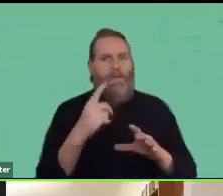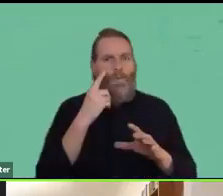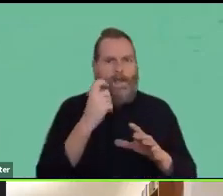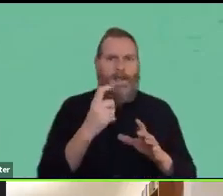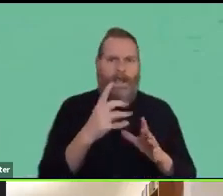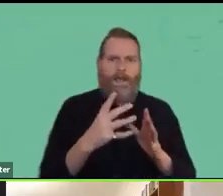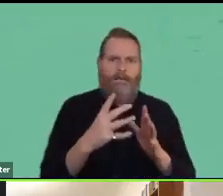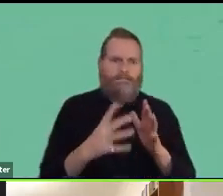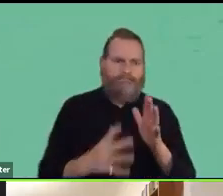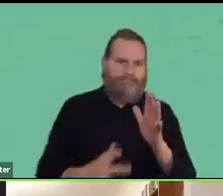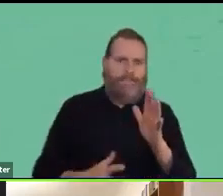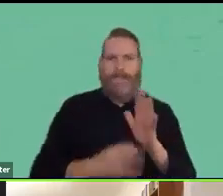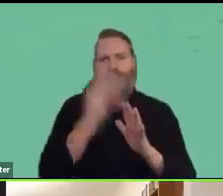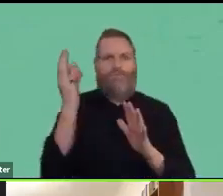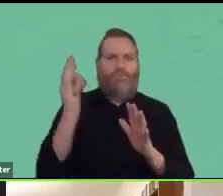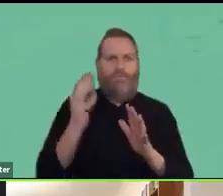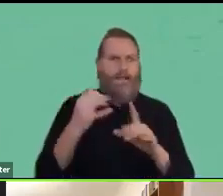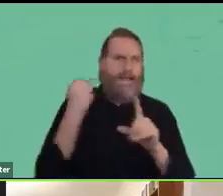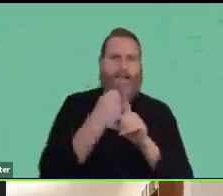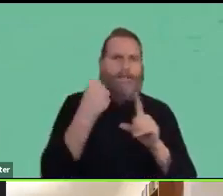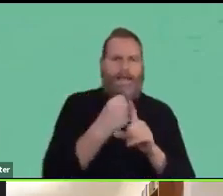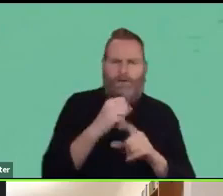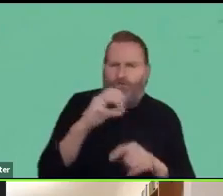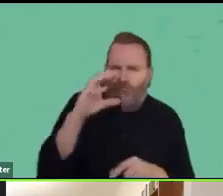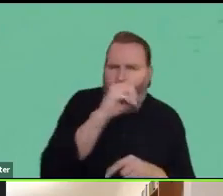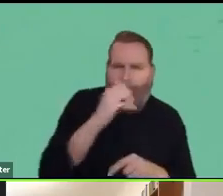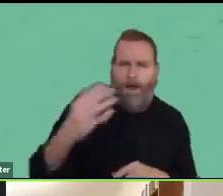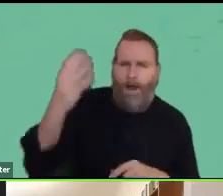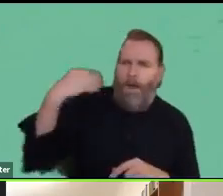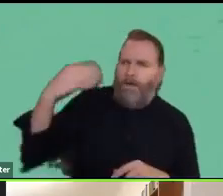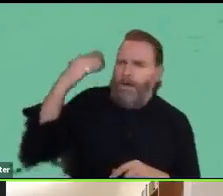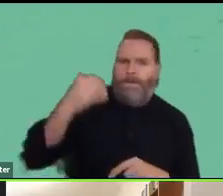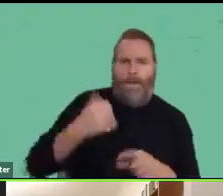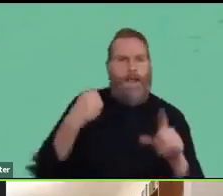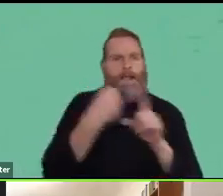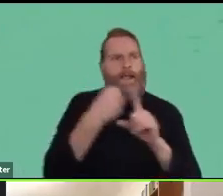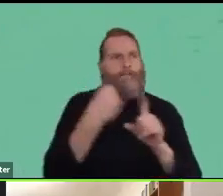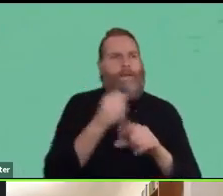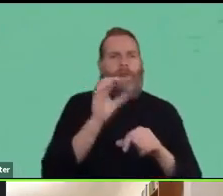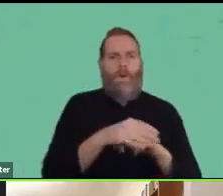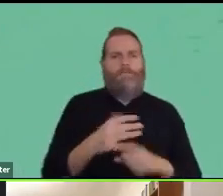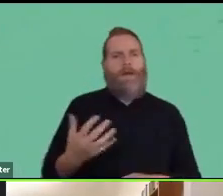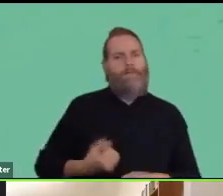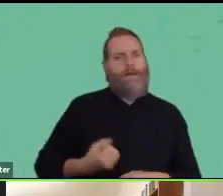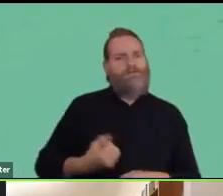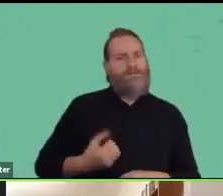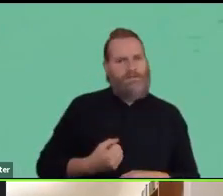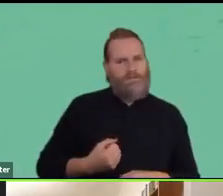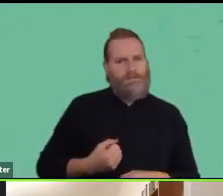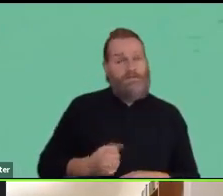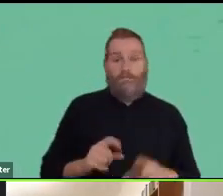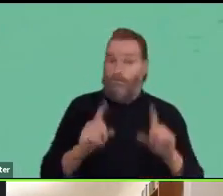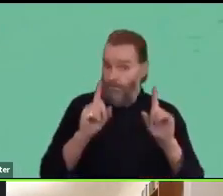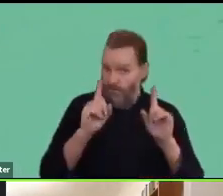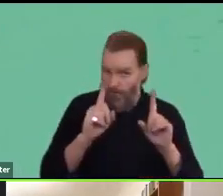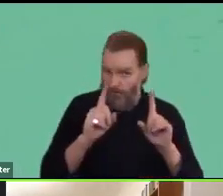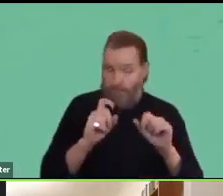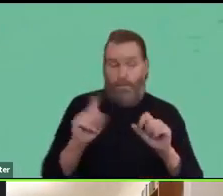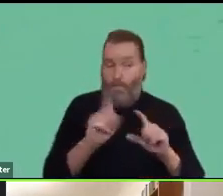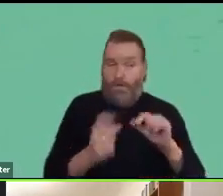all campaigned about pensions many years back but what we have to do is make sure that we get off to